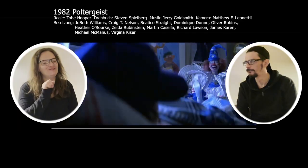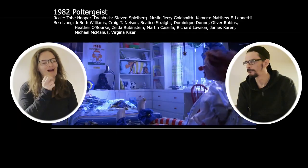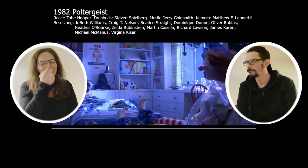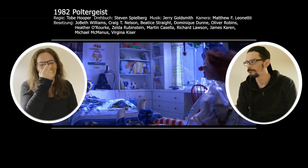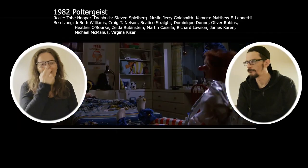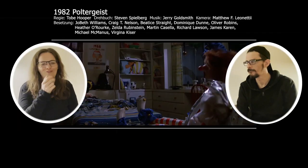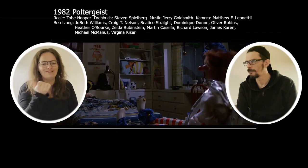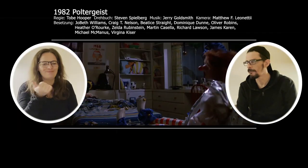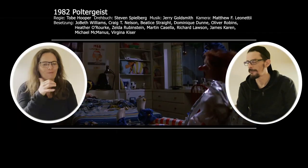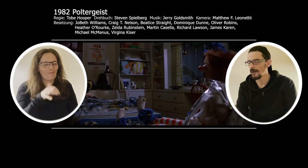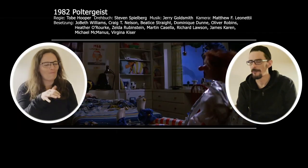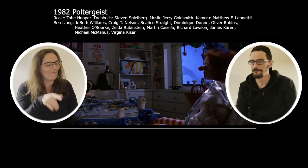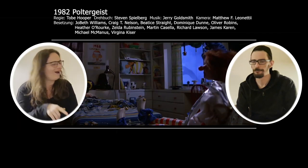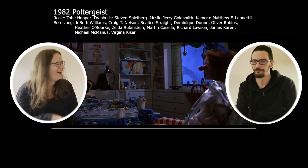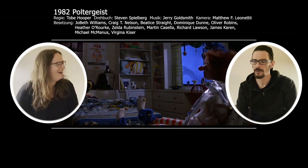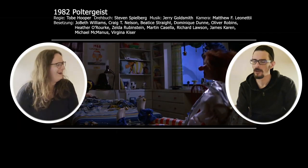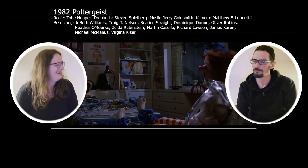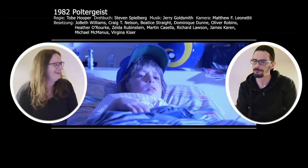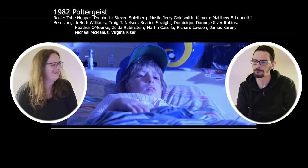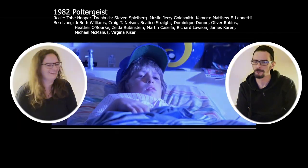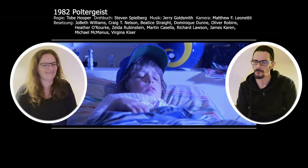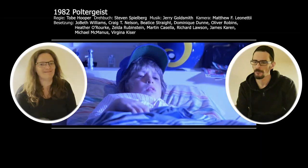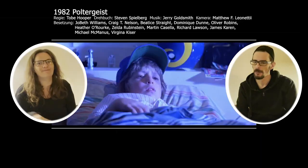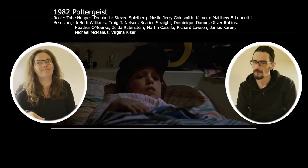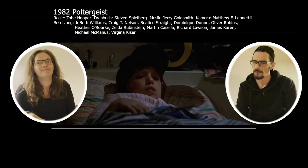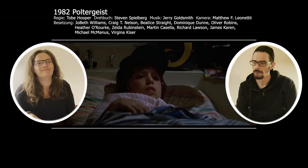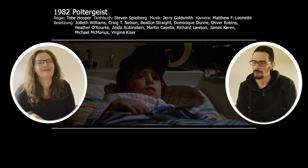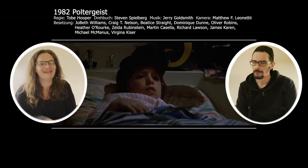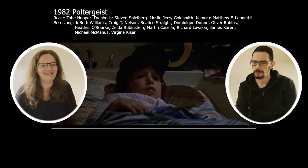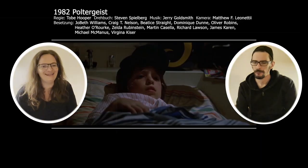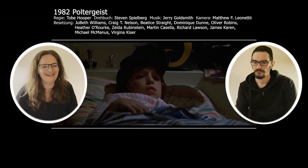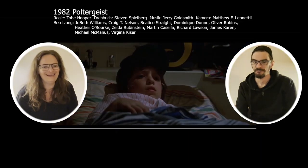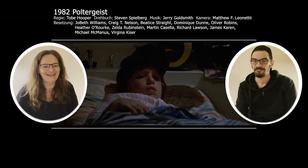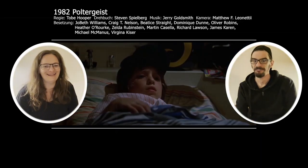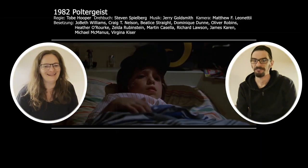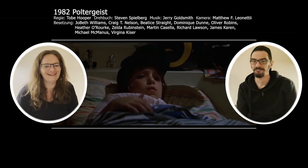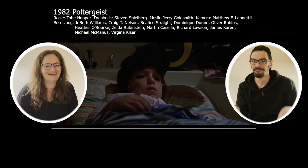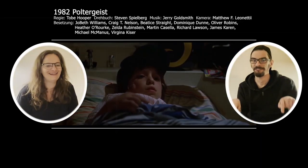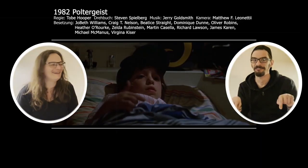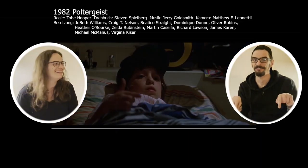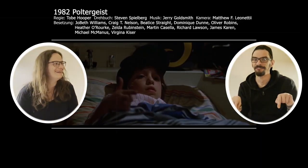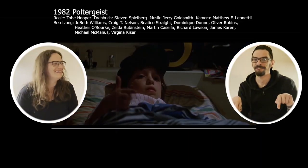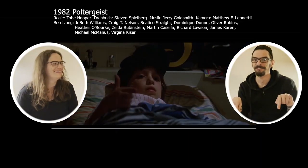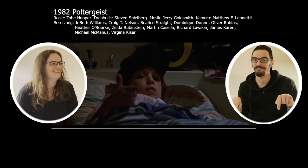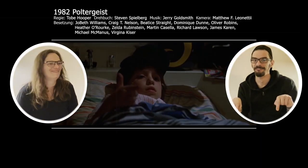Clowns constantly appear in horror films. It's eerie how he sits there so motionless. He sits there grinning, his legs still.